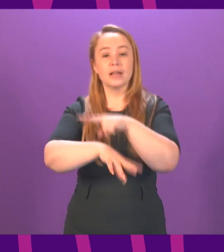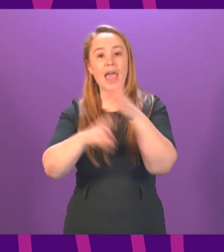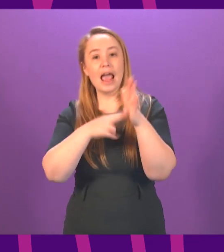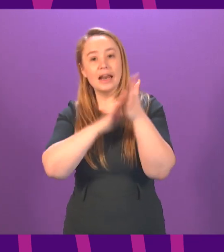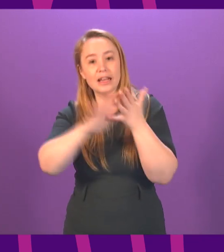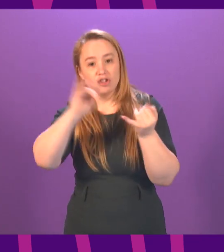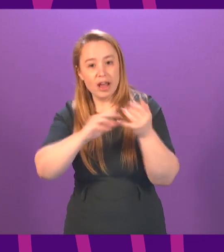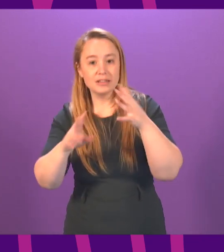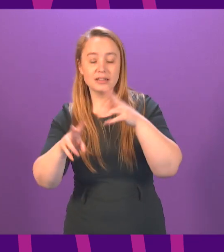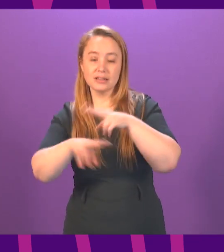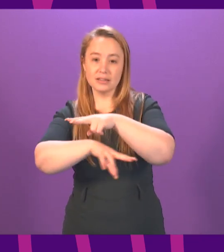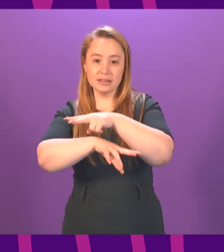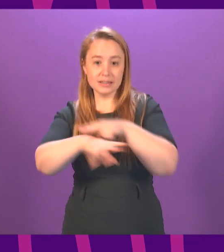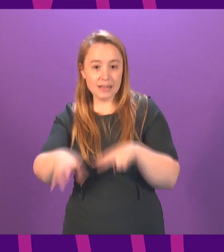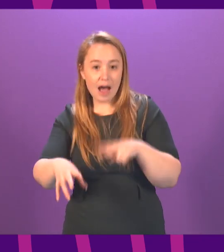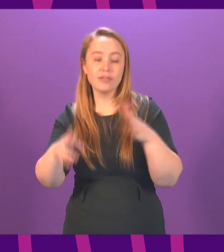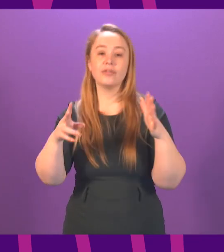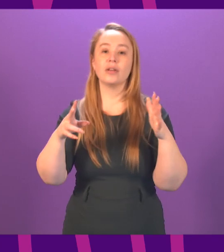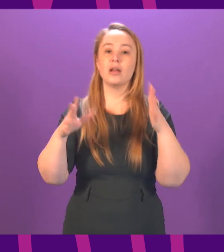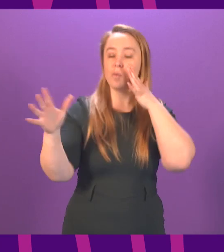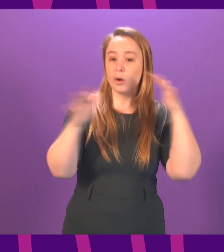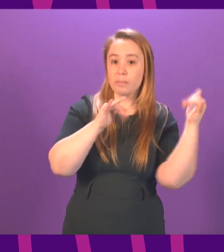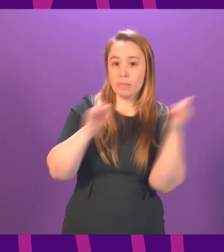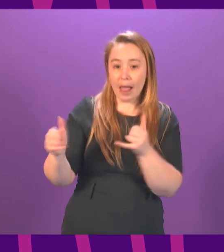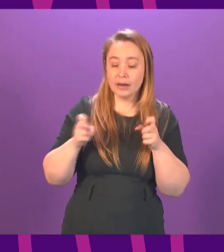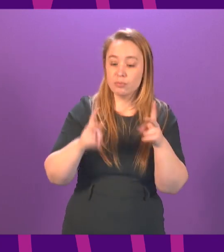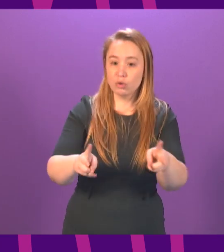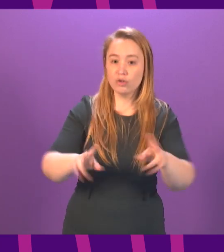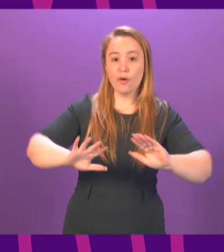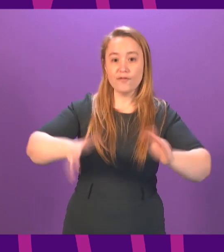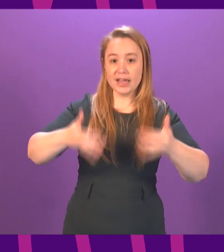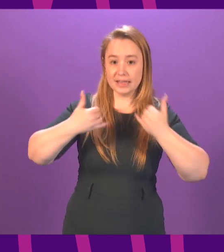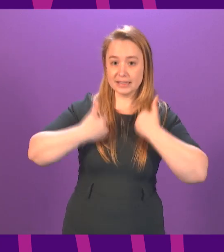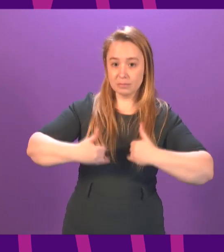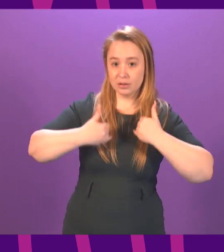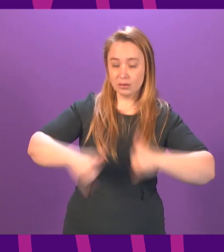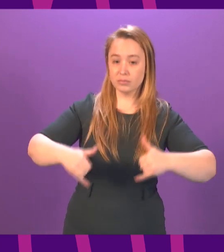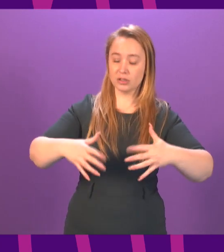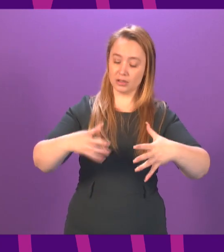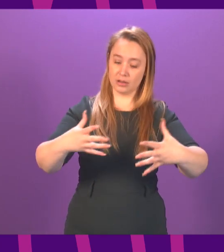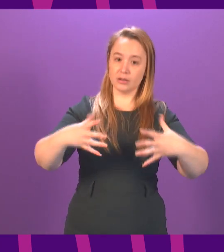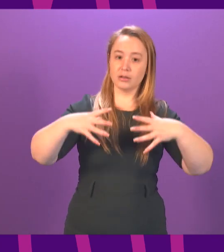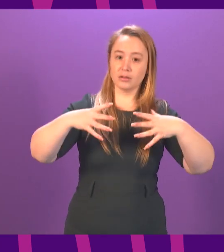approaches for asymptomatic testing using PCR testing and lateral flow devices in schools to